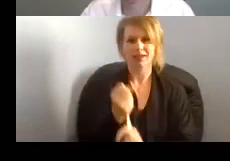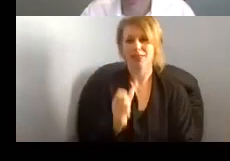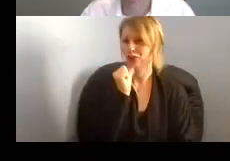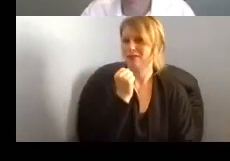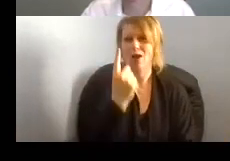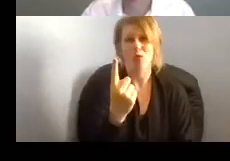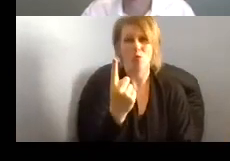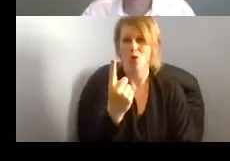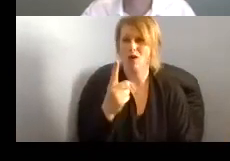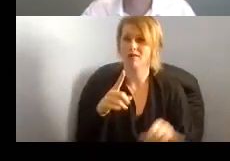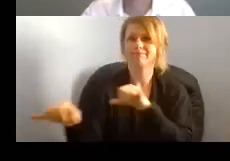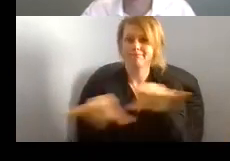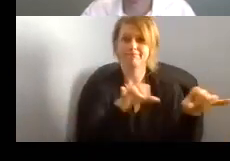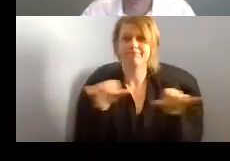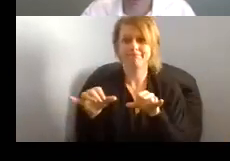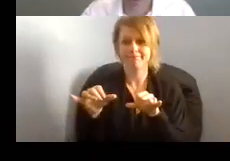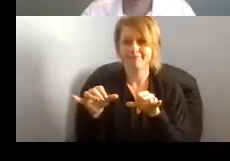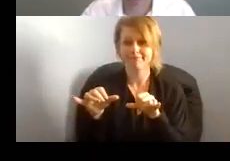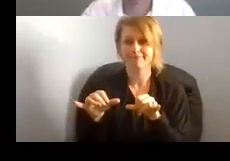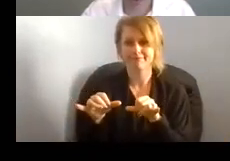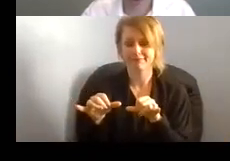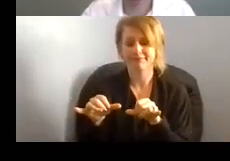accommodations that work for all students, but simply that you